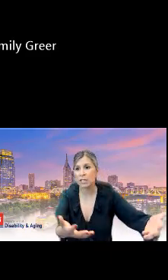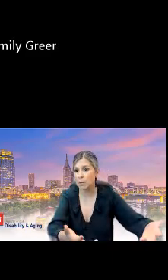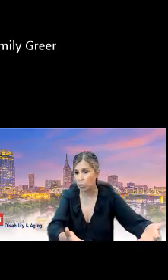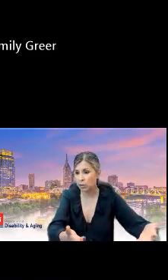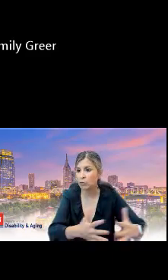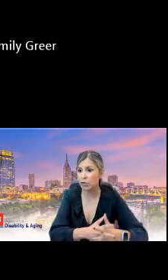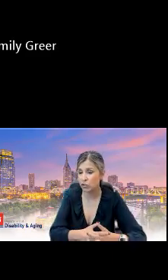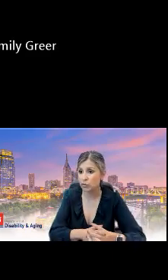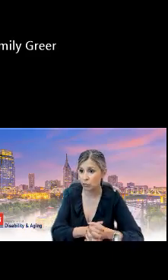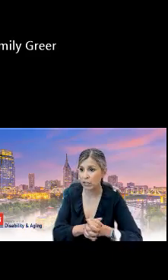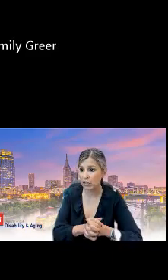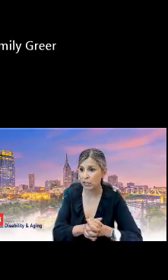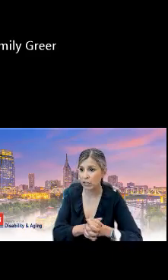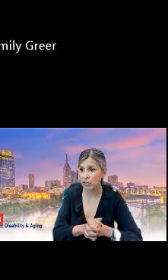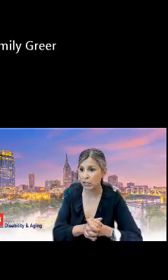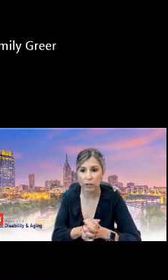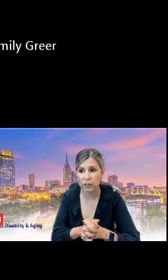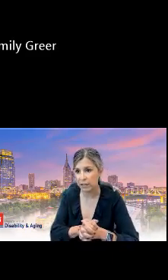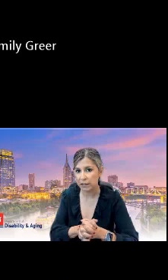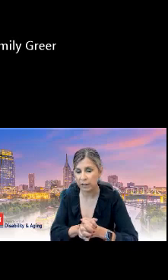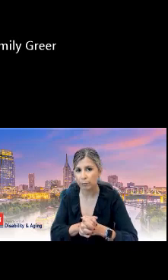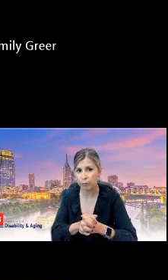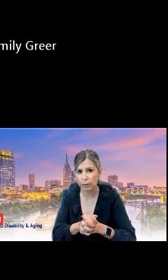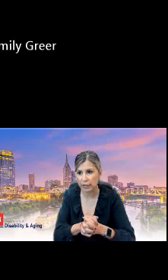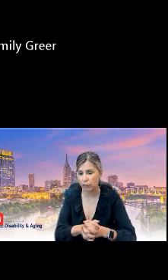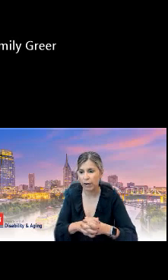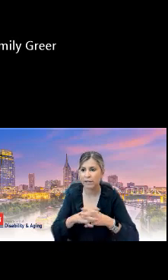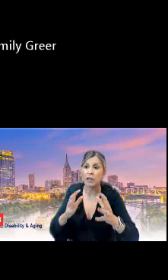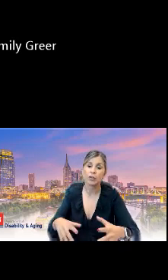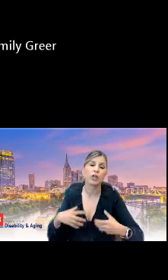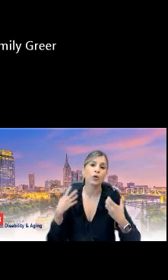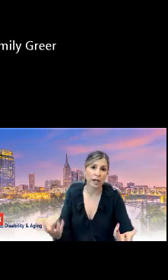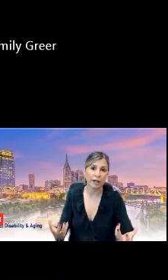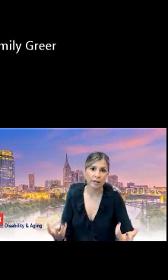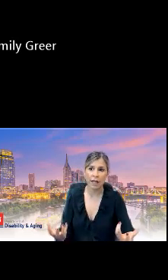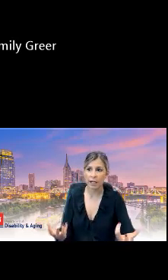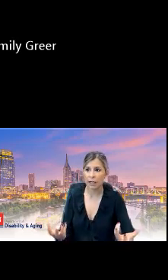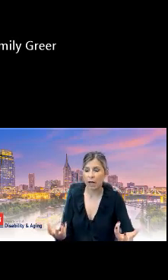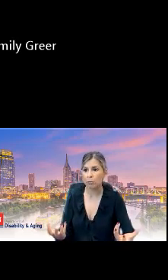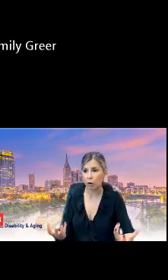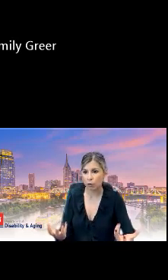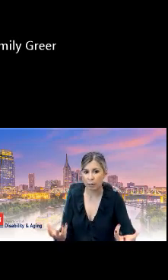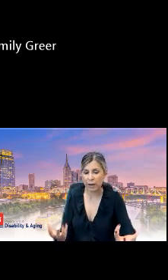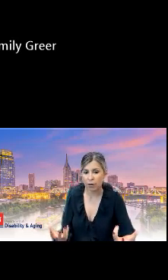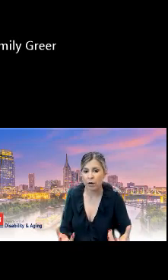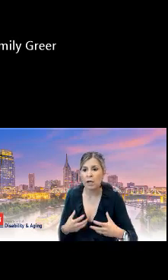UT Martin was just recently awarded one of these Tennessee believes grants to create a program there.